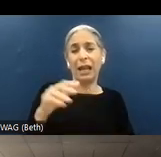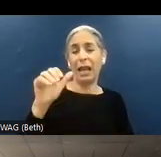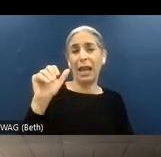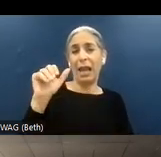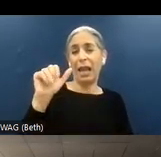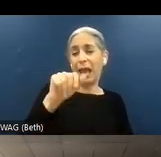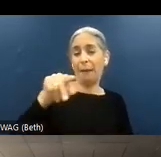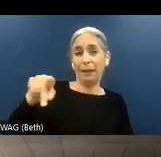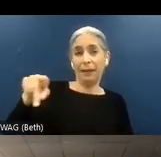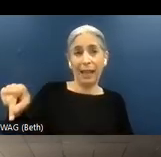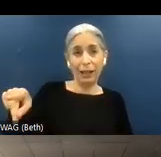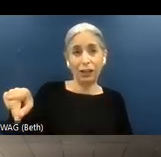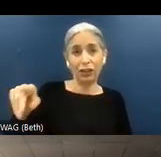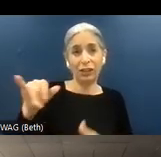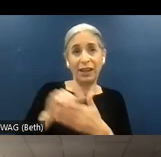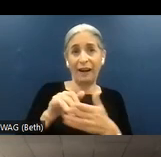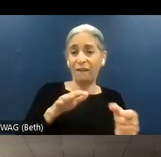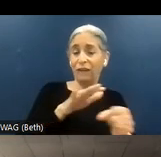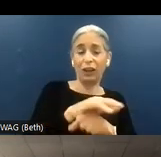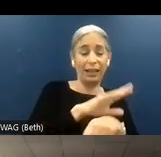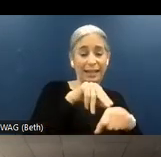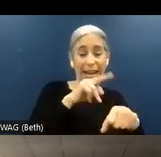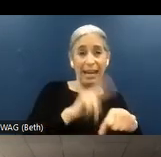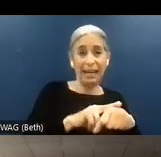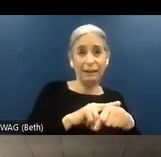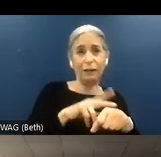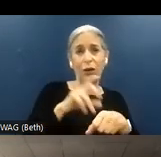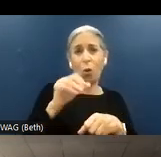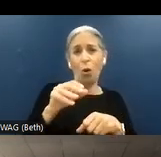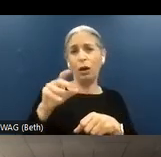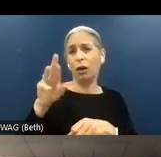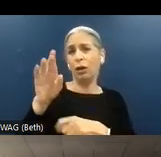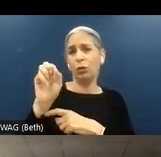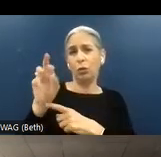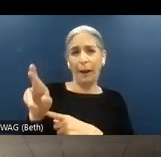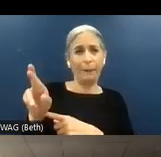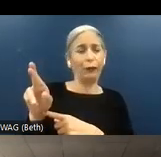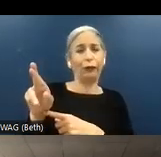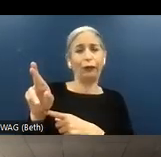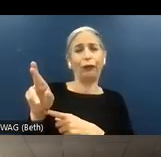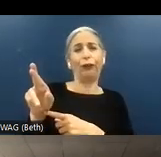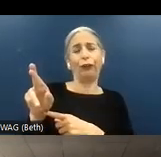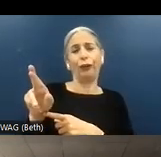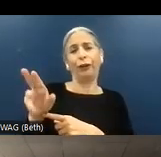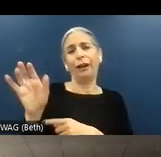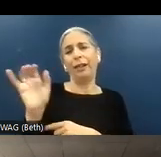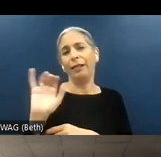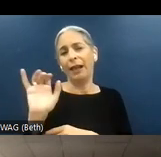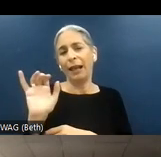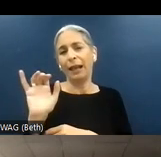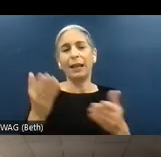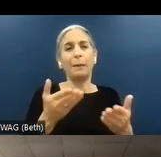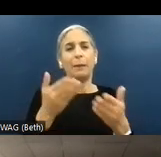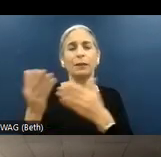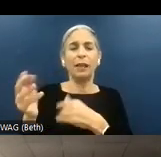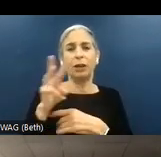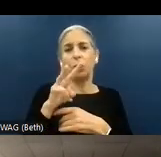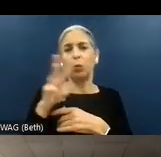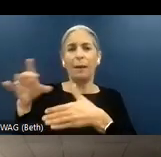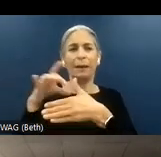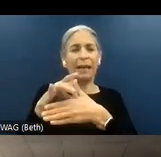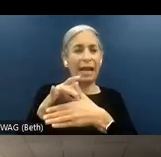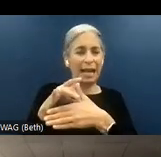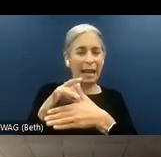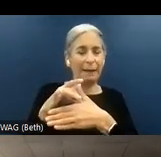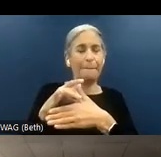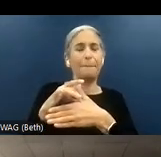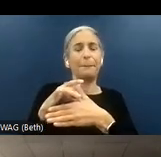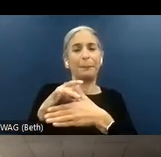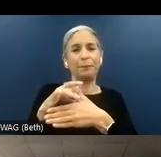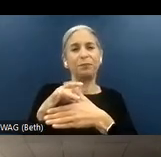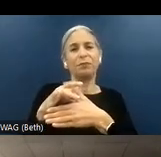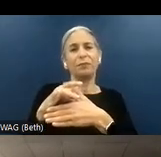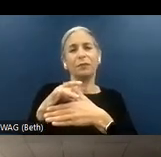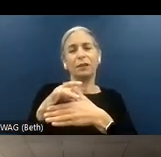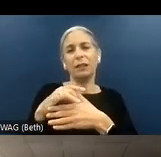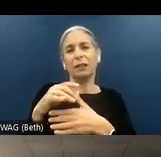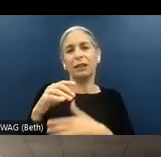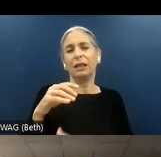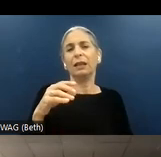just include a wrapper so that let's say present Web content through a wrapper. Because the